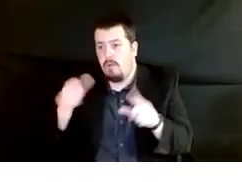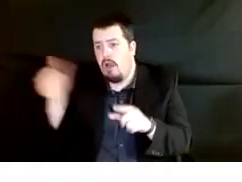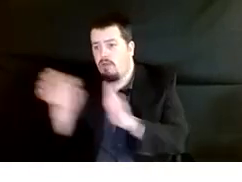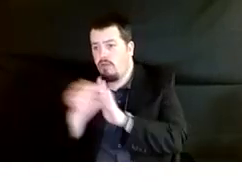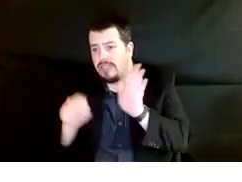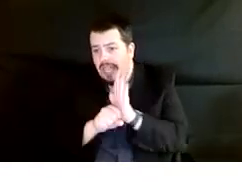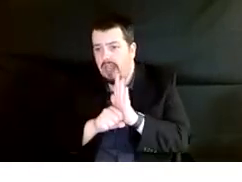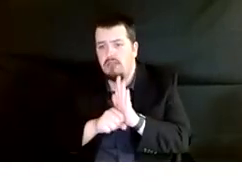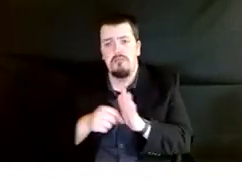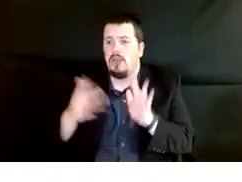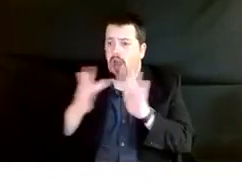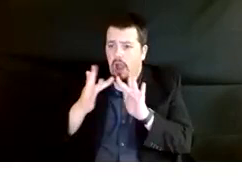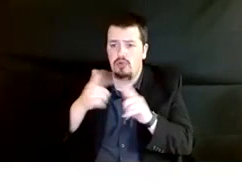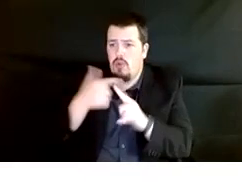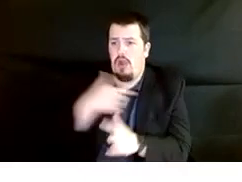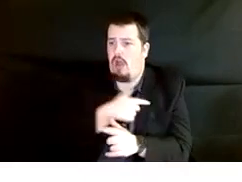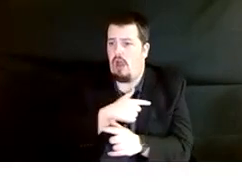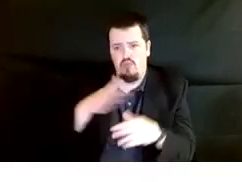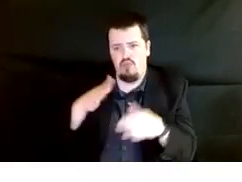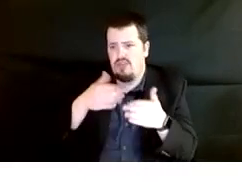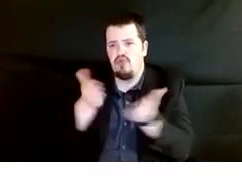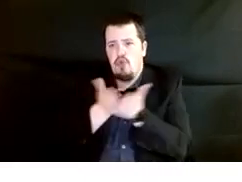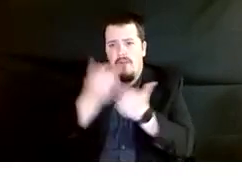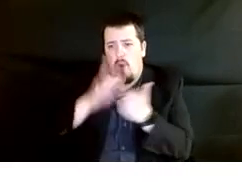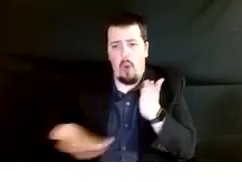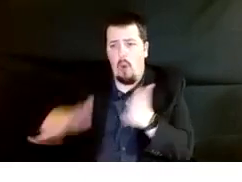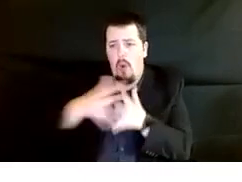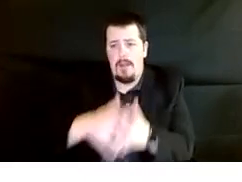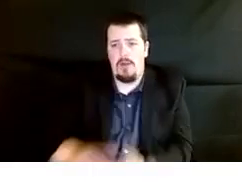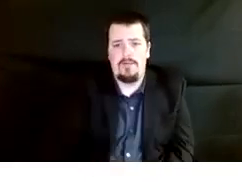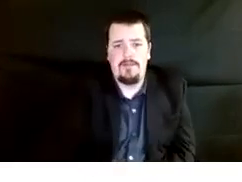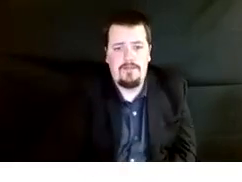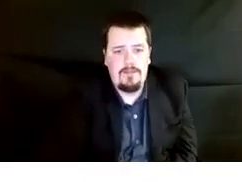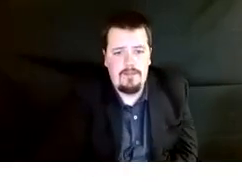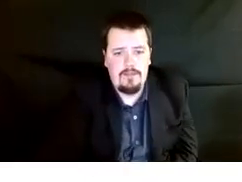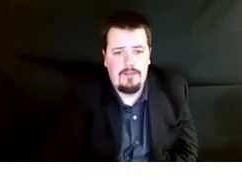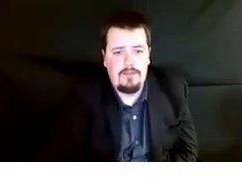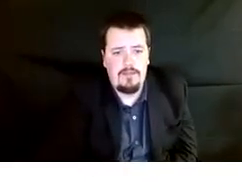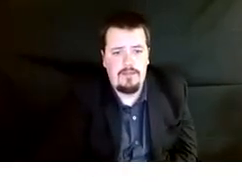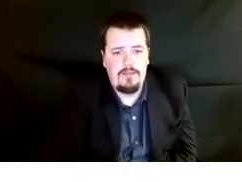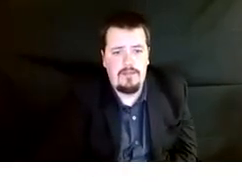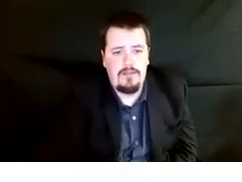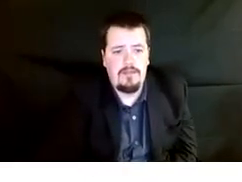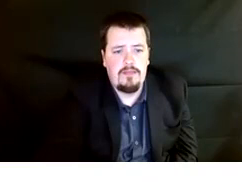feel free to reach out to us as well...... and in terms of information that we might be able